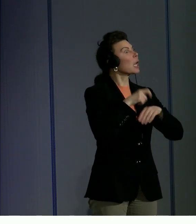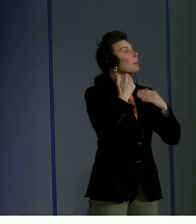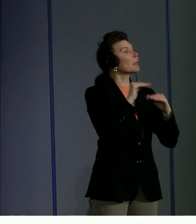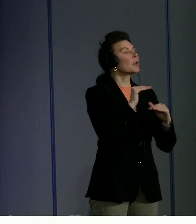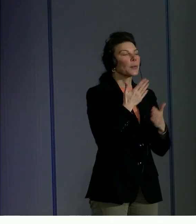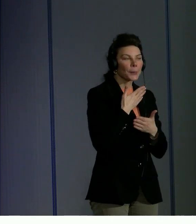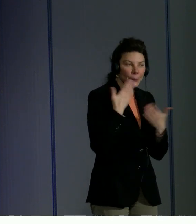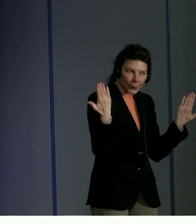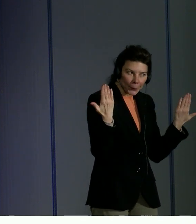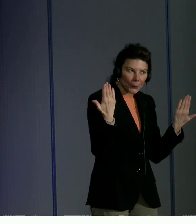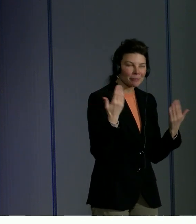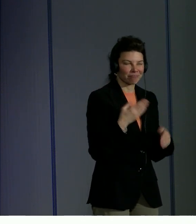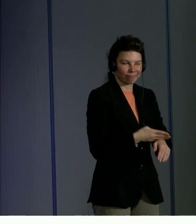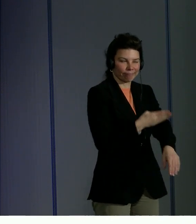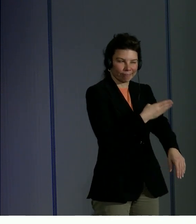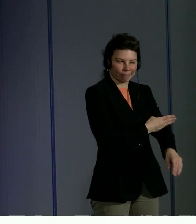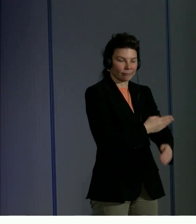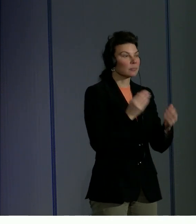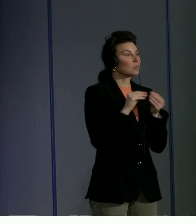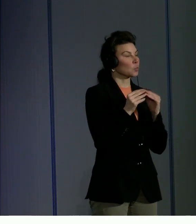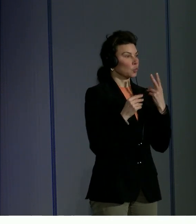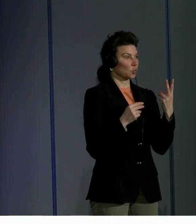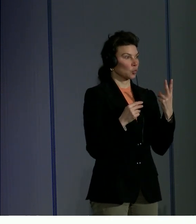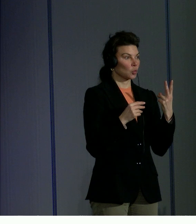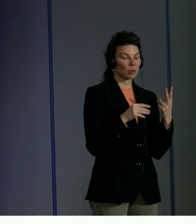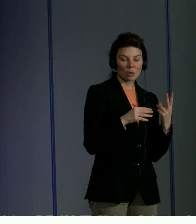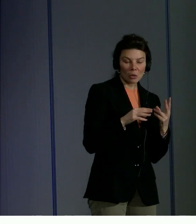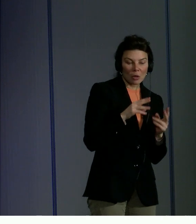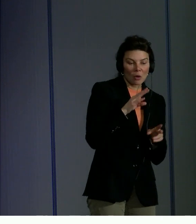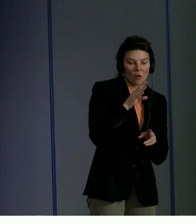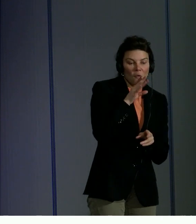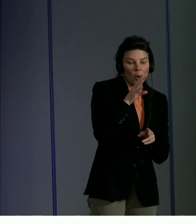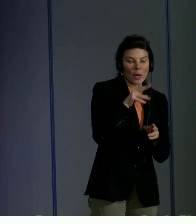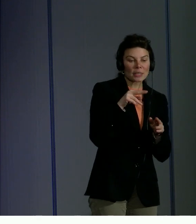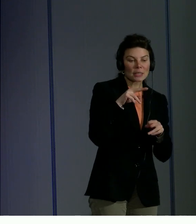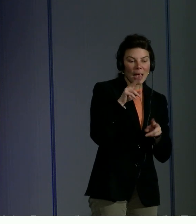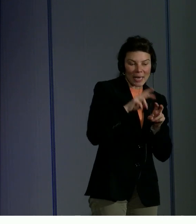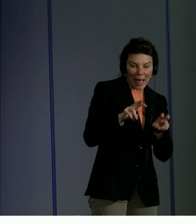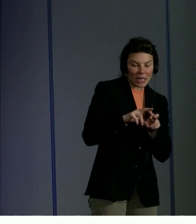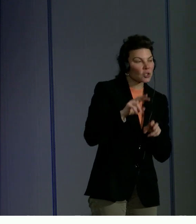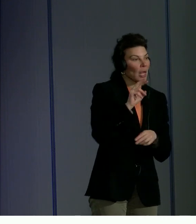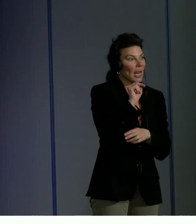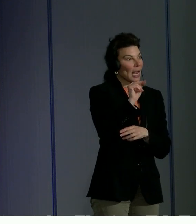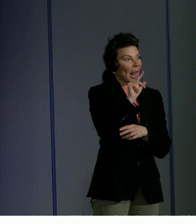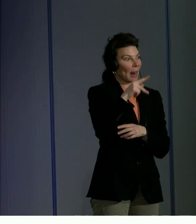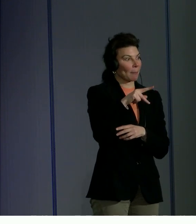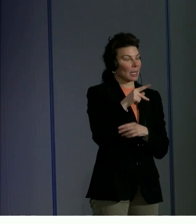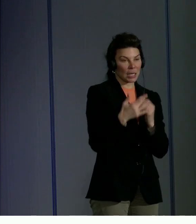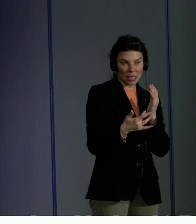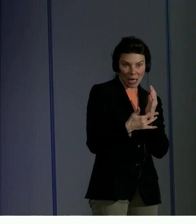2. Voice analysis and natural language processing technologies will be